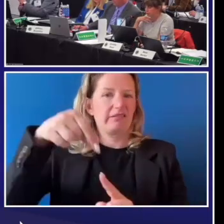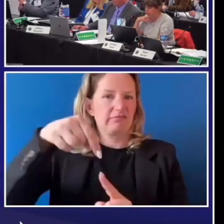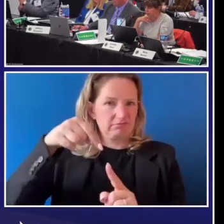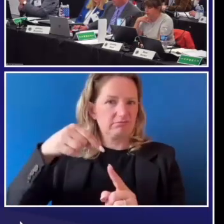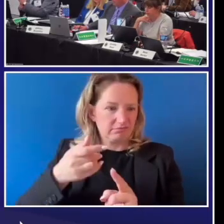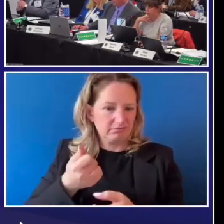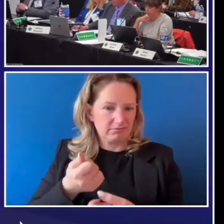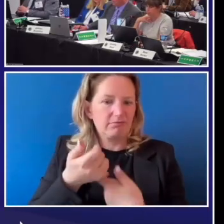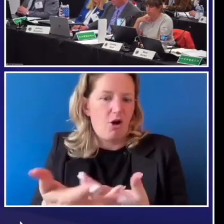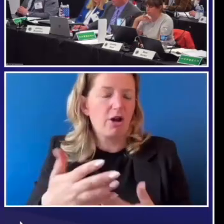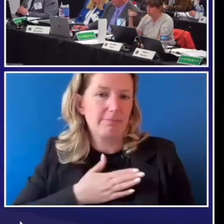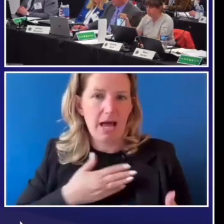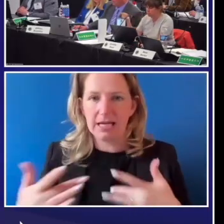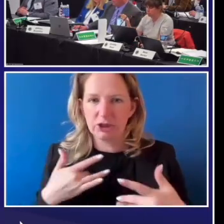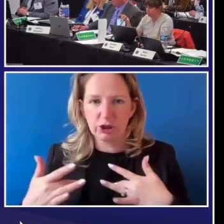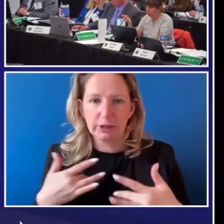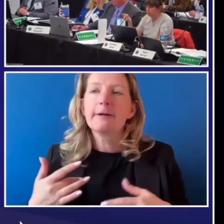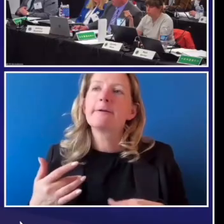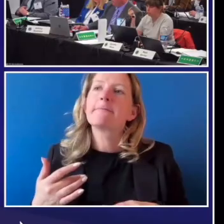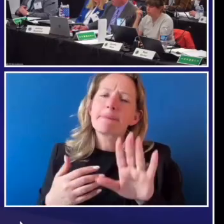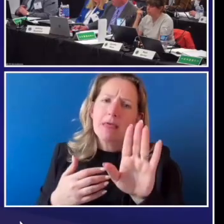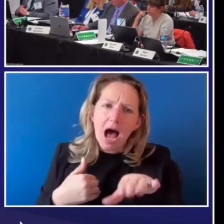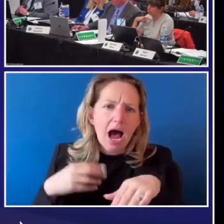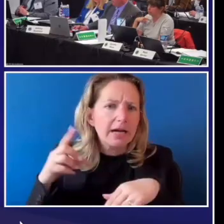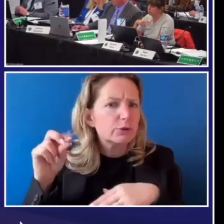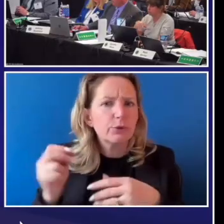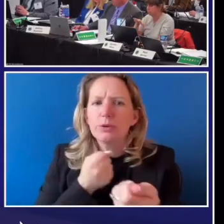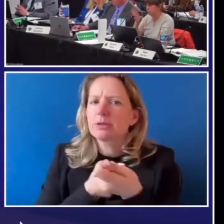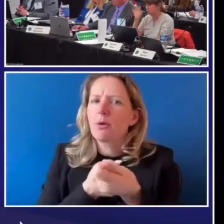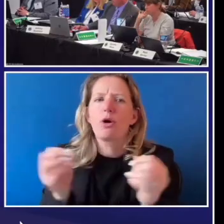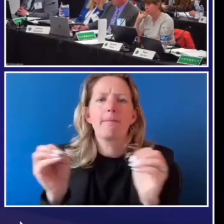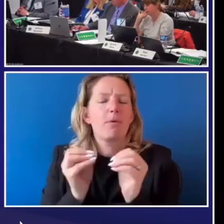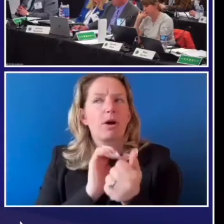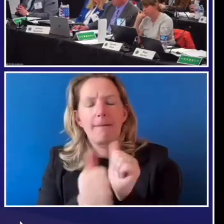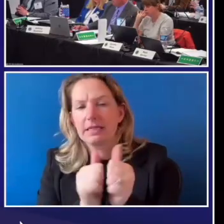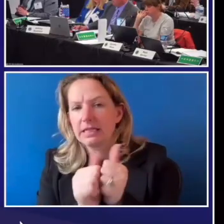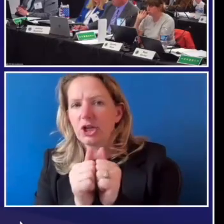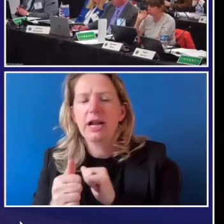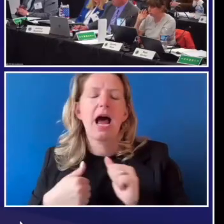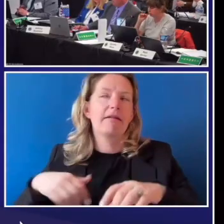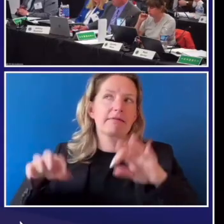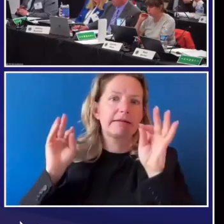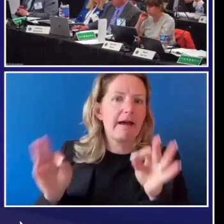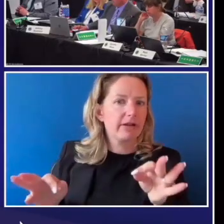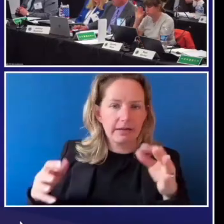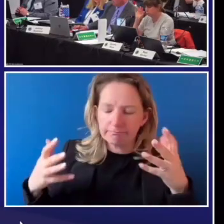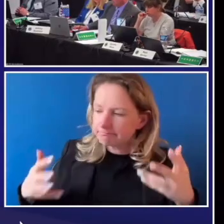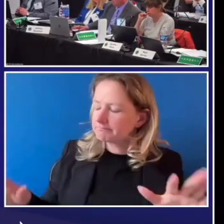again, this comes from a place of I support more competition, I've definitely seen some behaviors, especially among the specialized